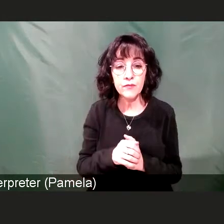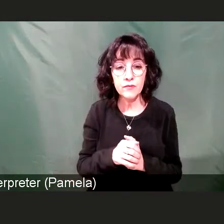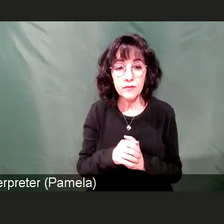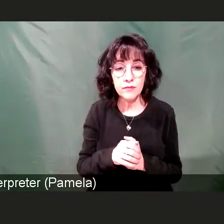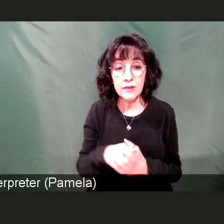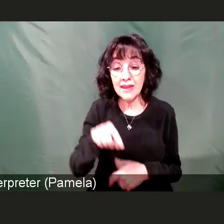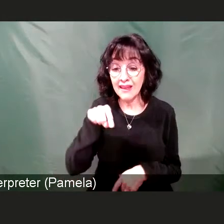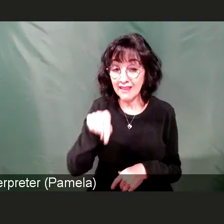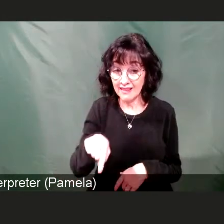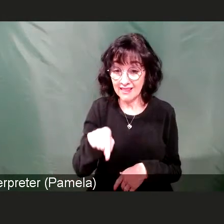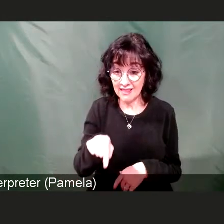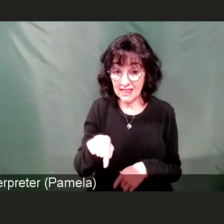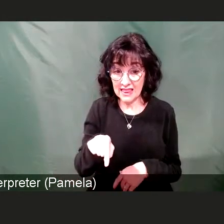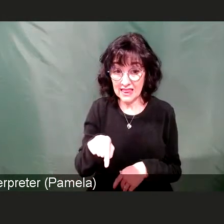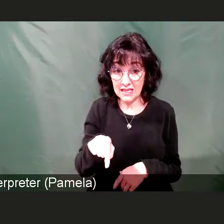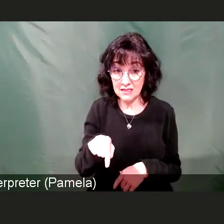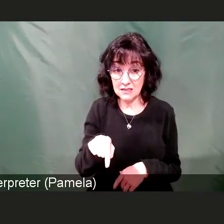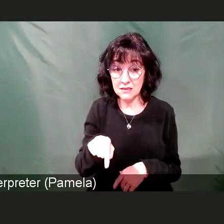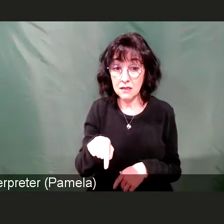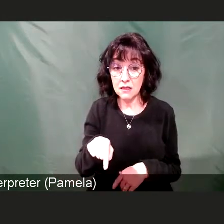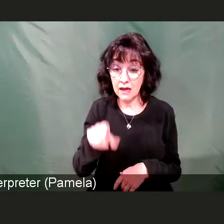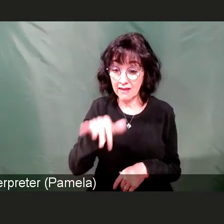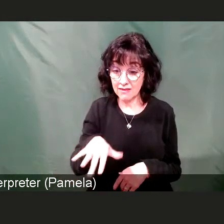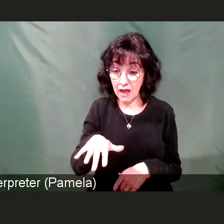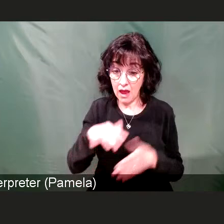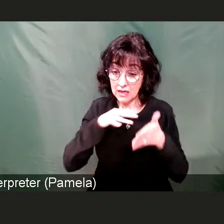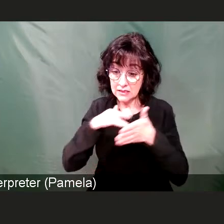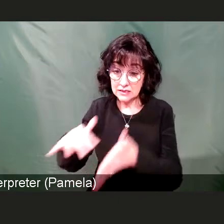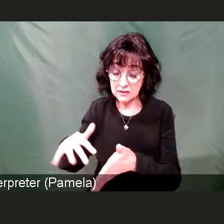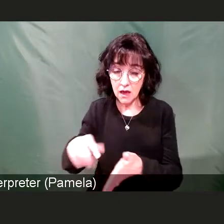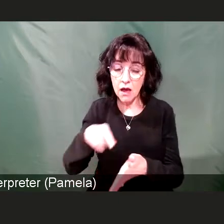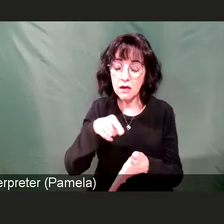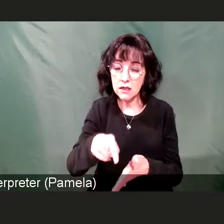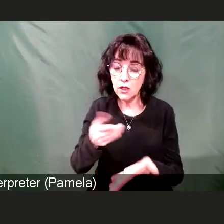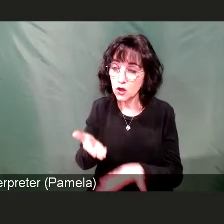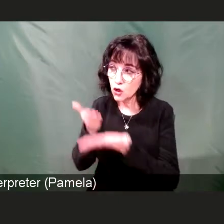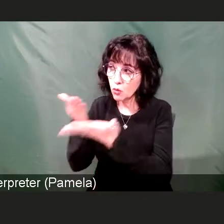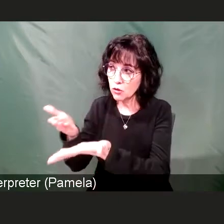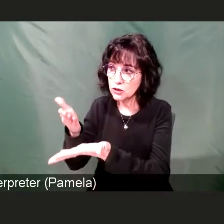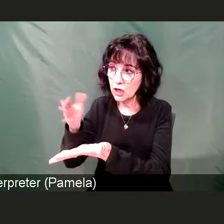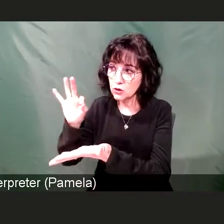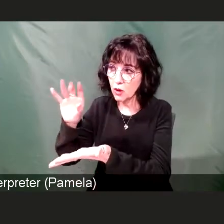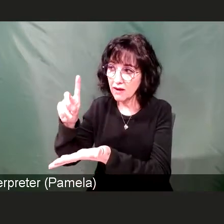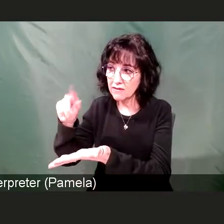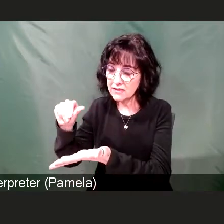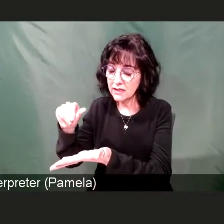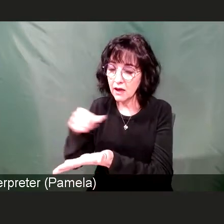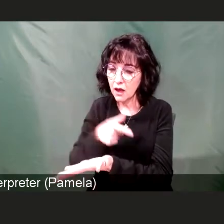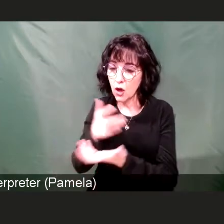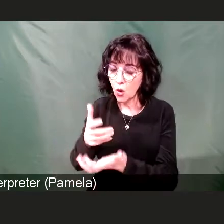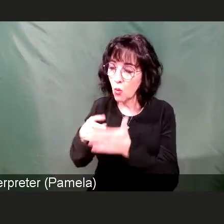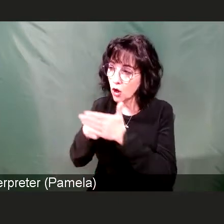to show its effectiveness. This trial was more of what I call a real-world trial.